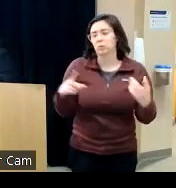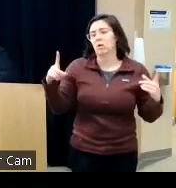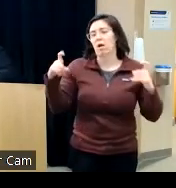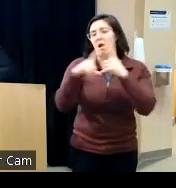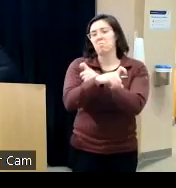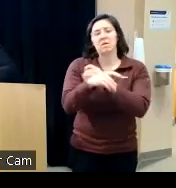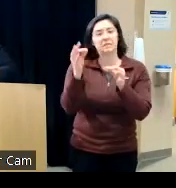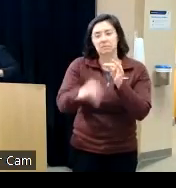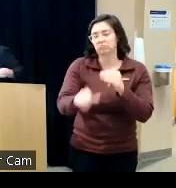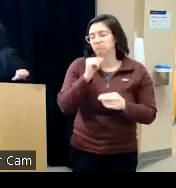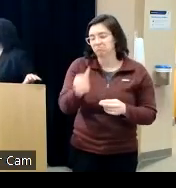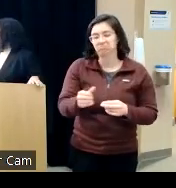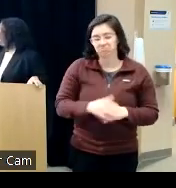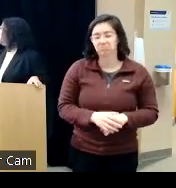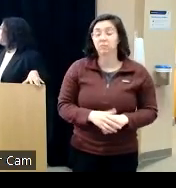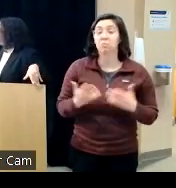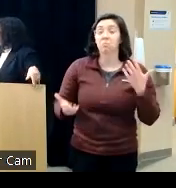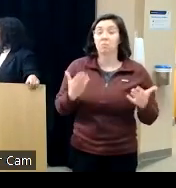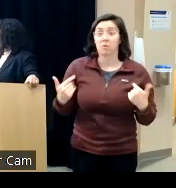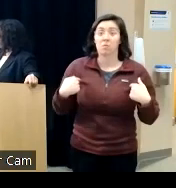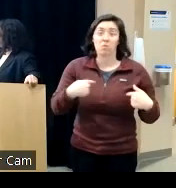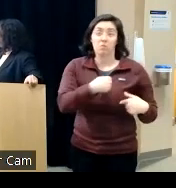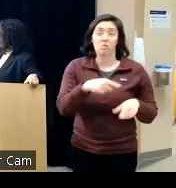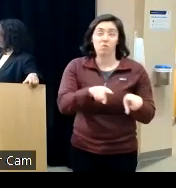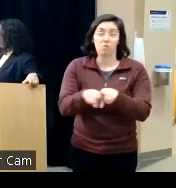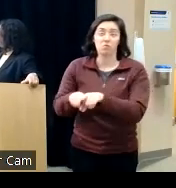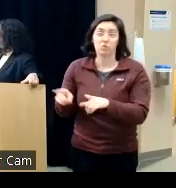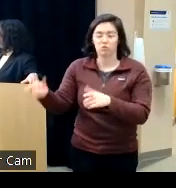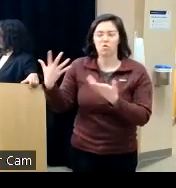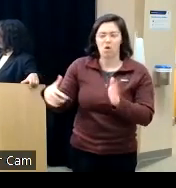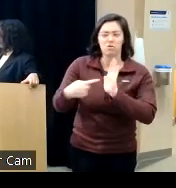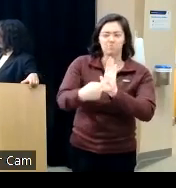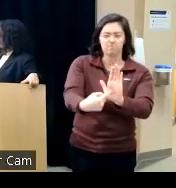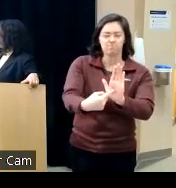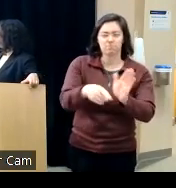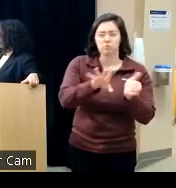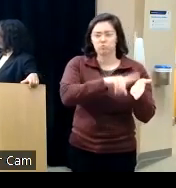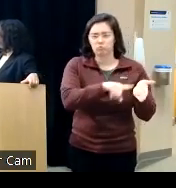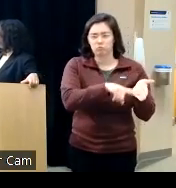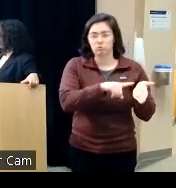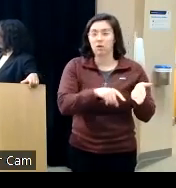thing that um maybe we also need as as you're demonstrating for us here to understand the